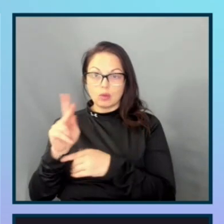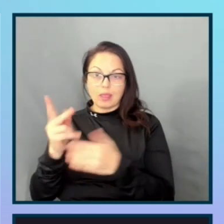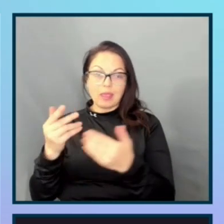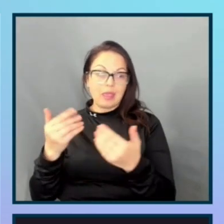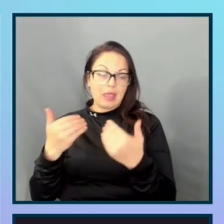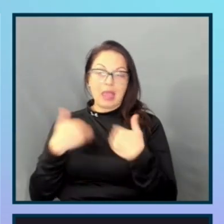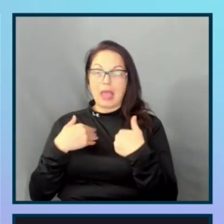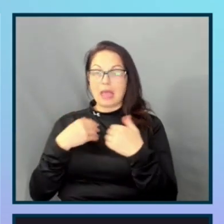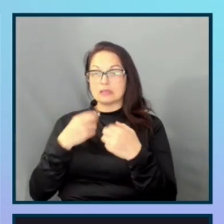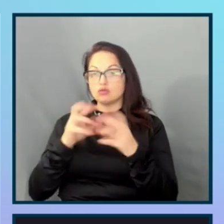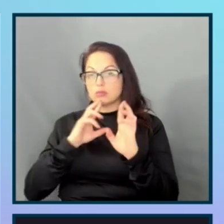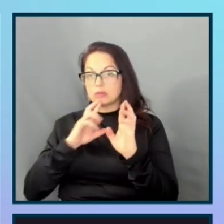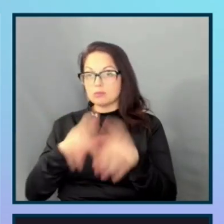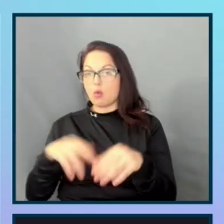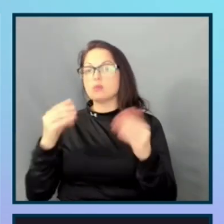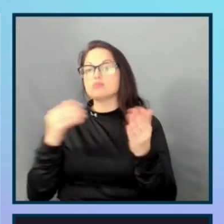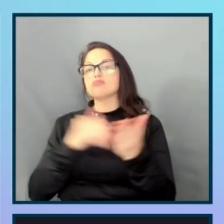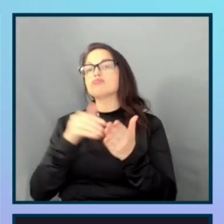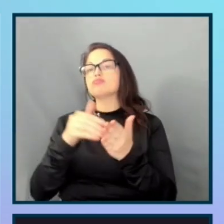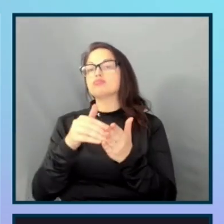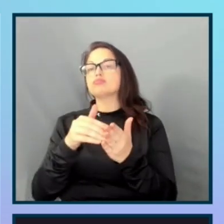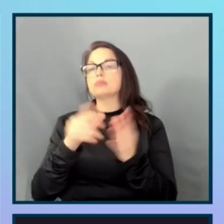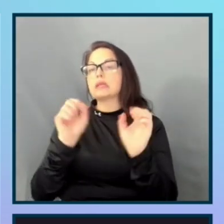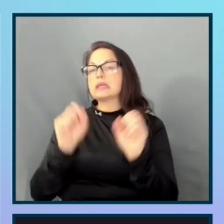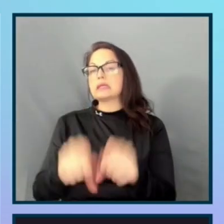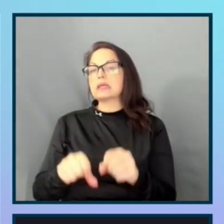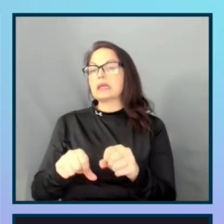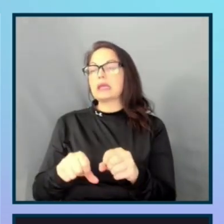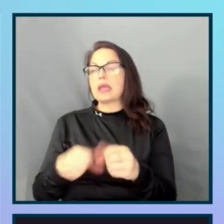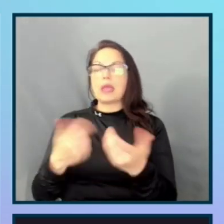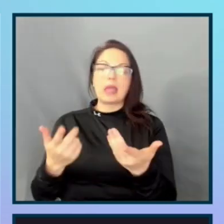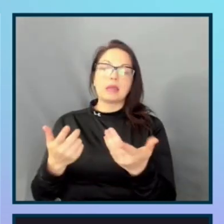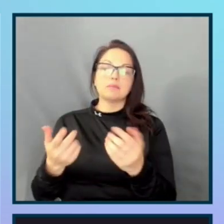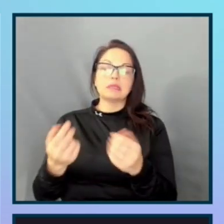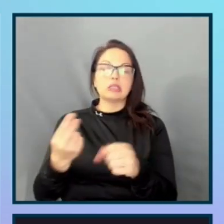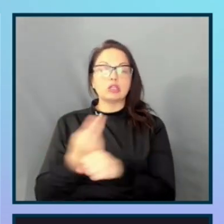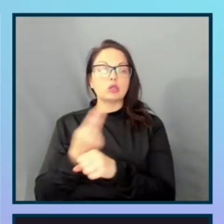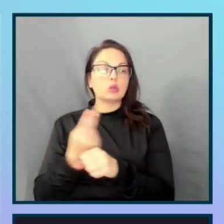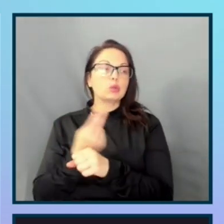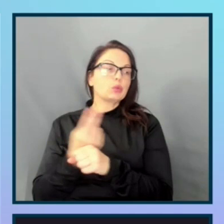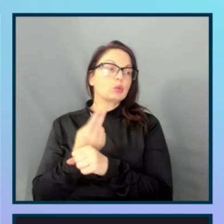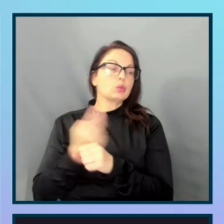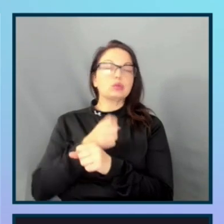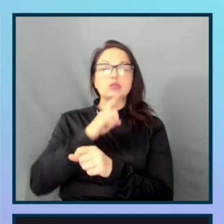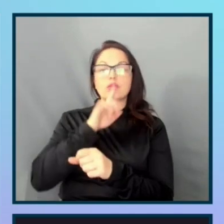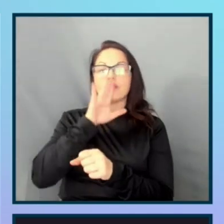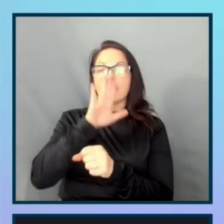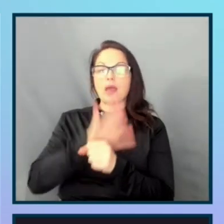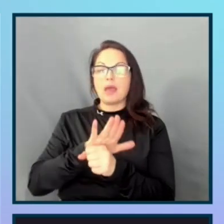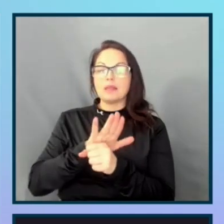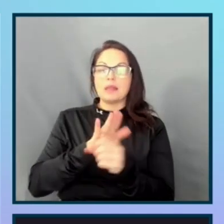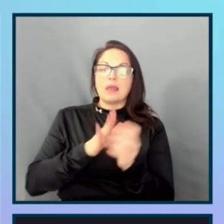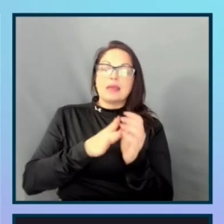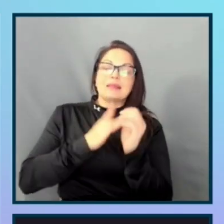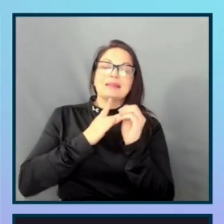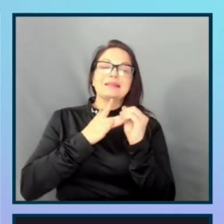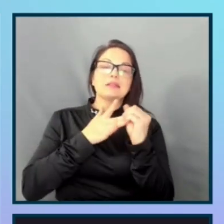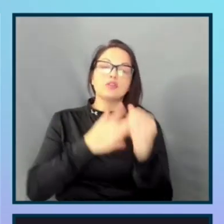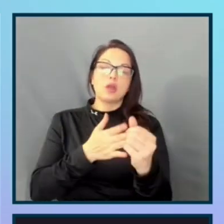And these things can be drawn into our processes and could be used to kind of validate, lead us and guide us on our thinking.